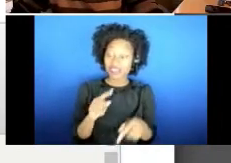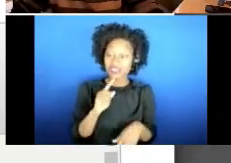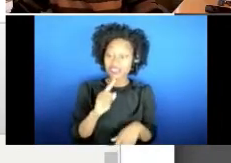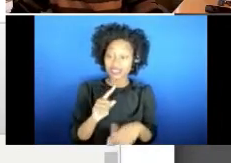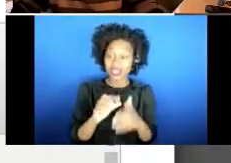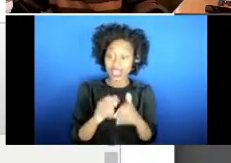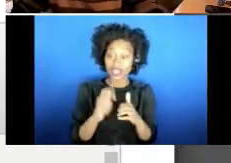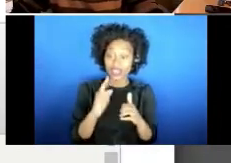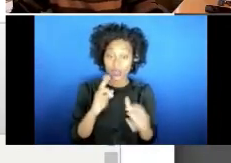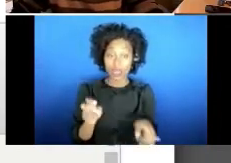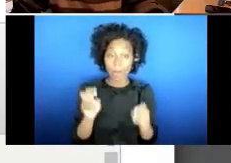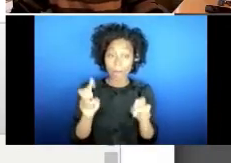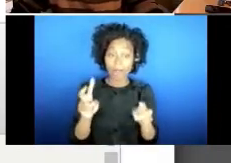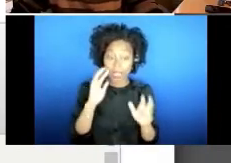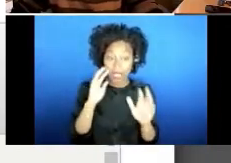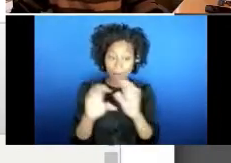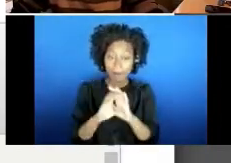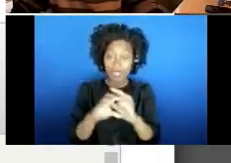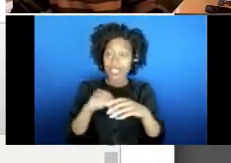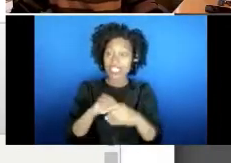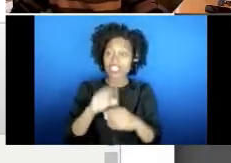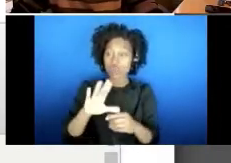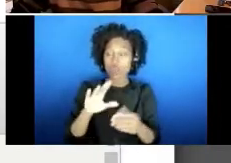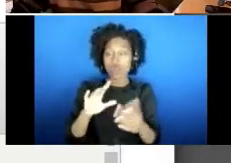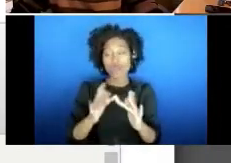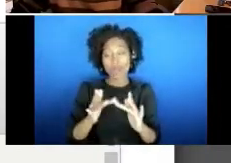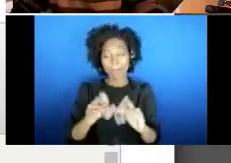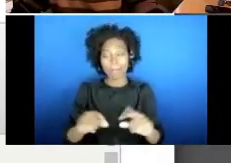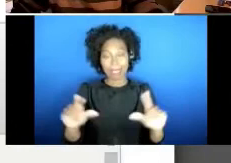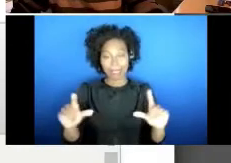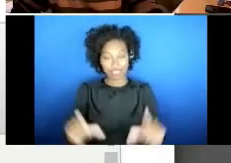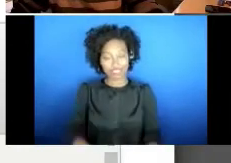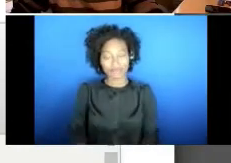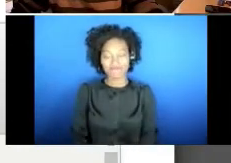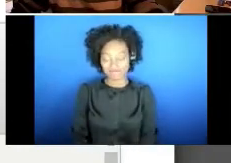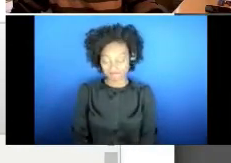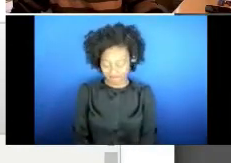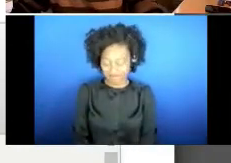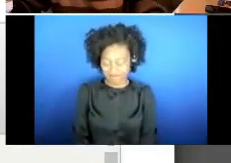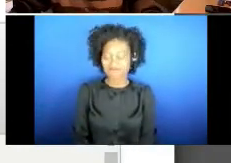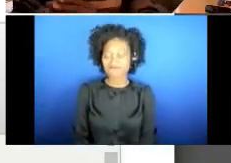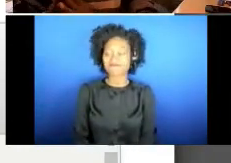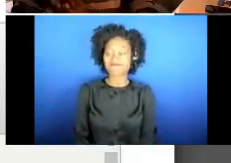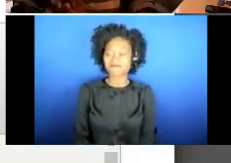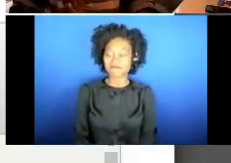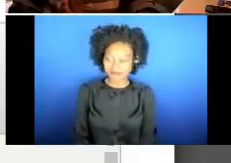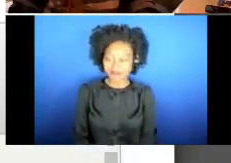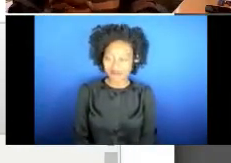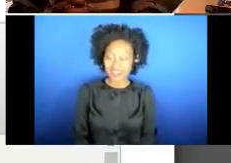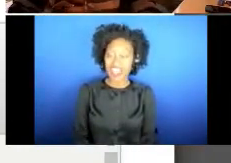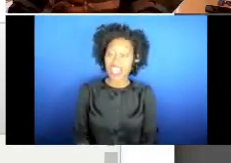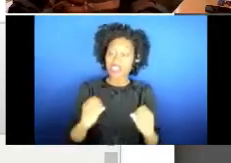an image within your page. 14:32:45 So the process to upload a document